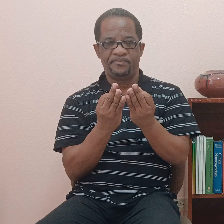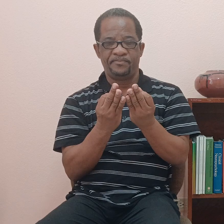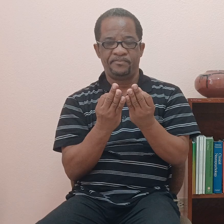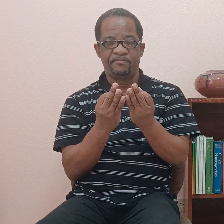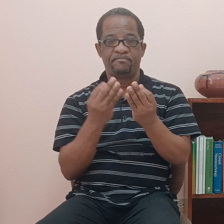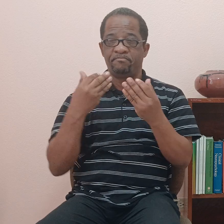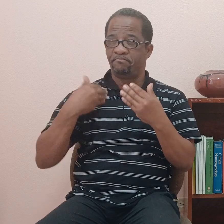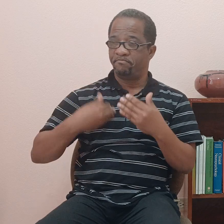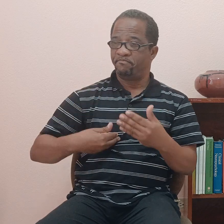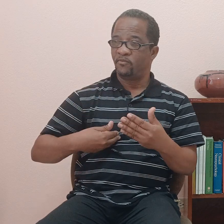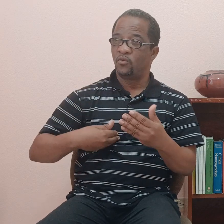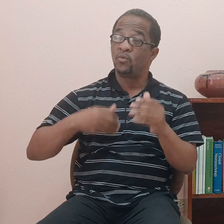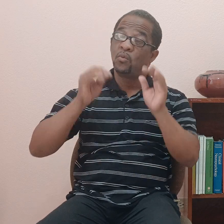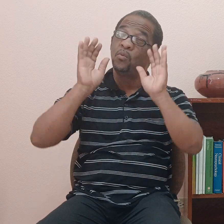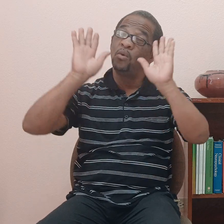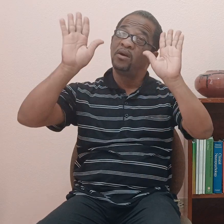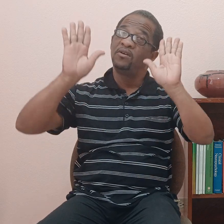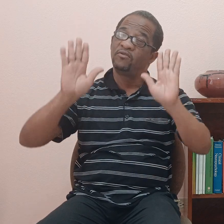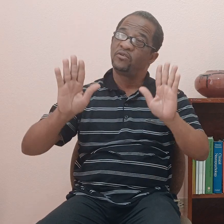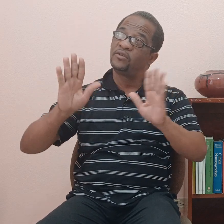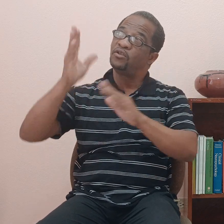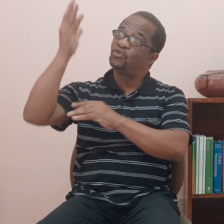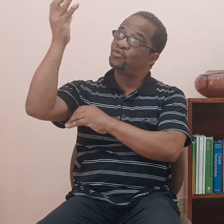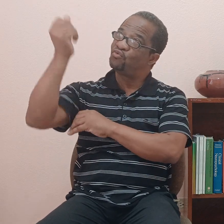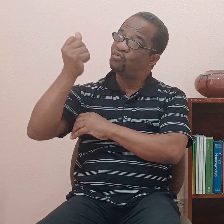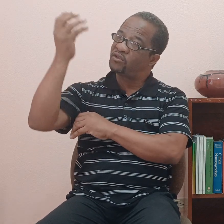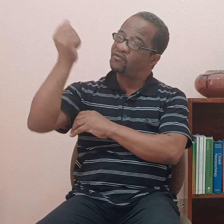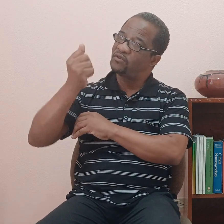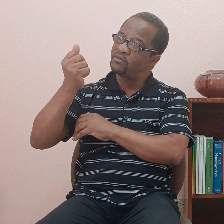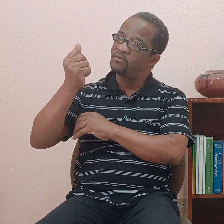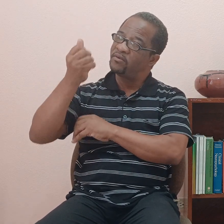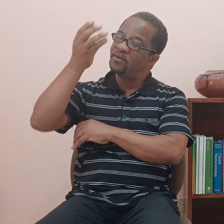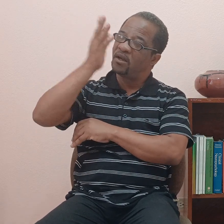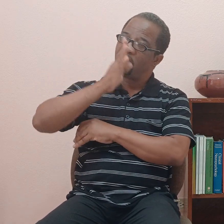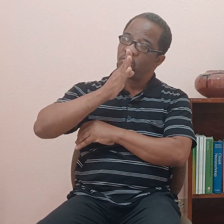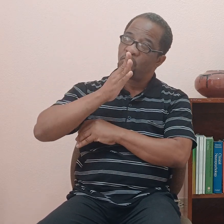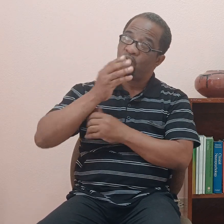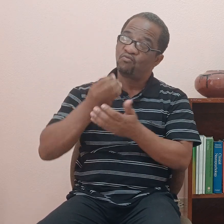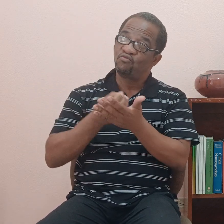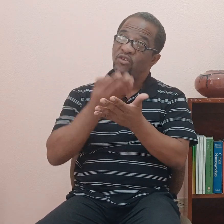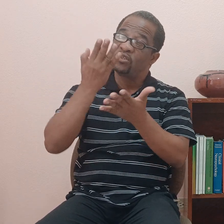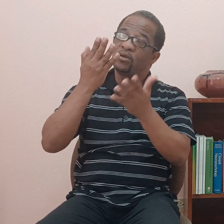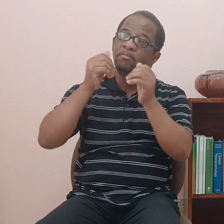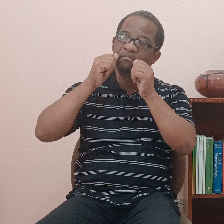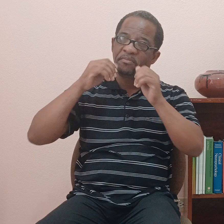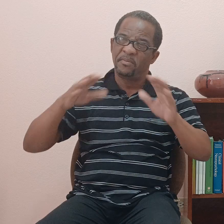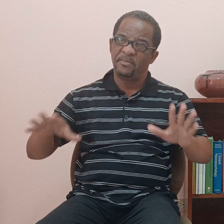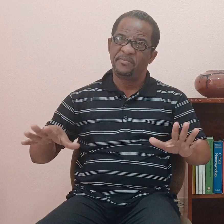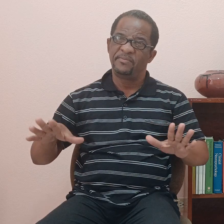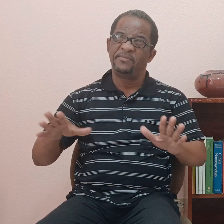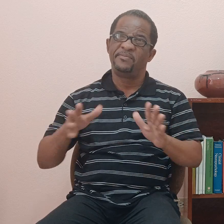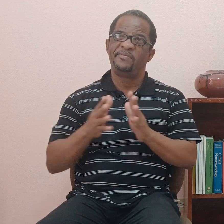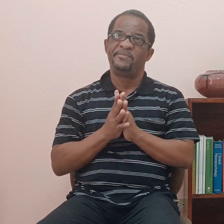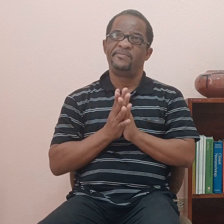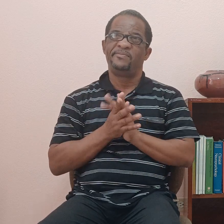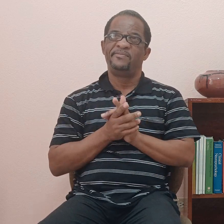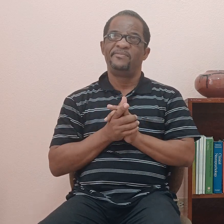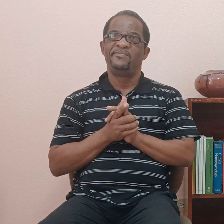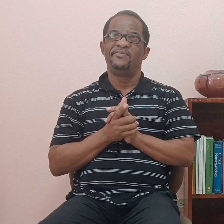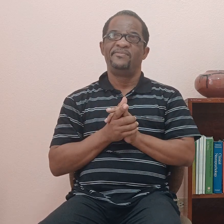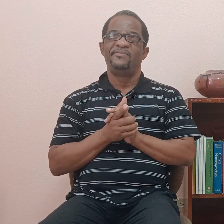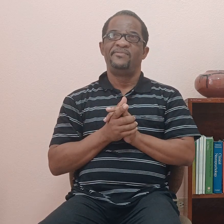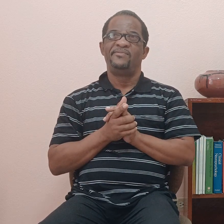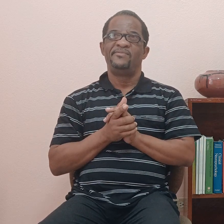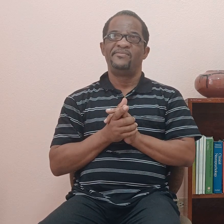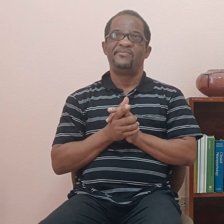I am a wonderful steward of God’s bountiful blessings.